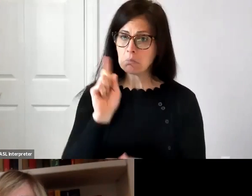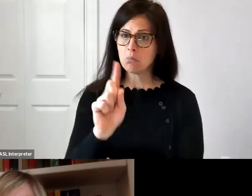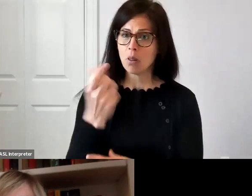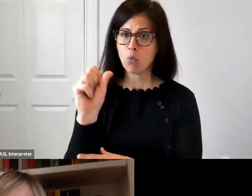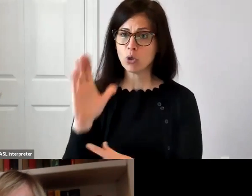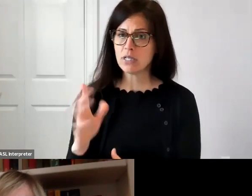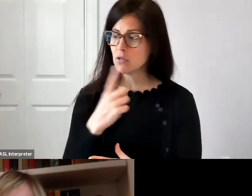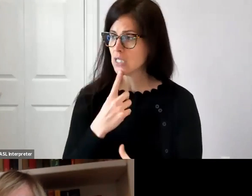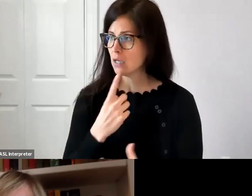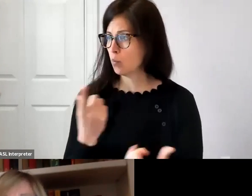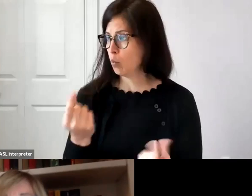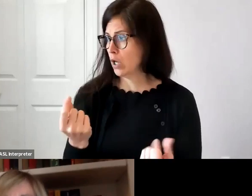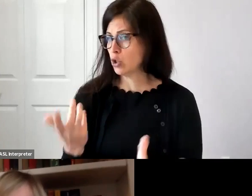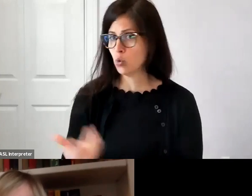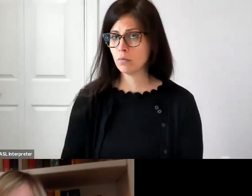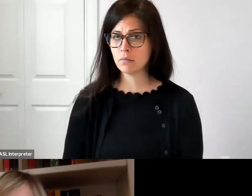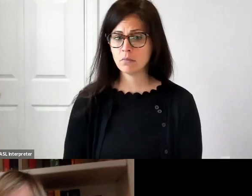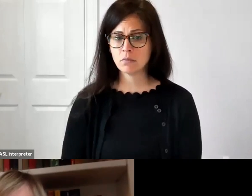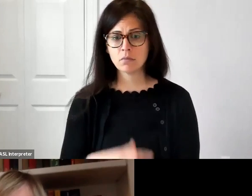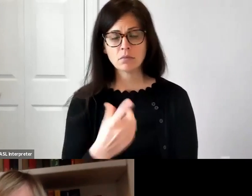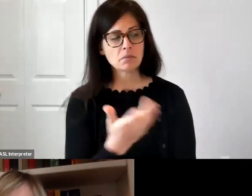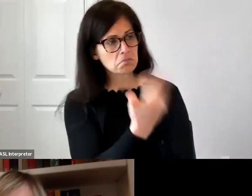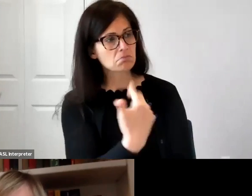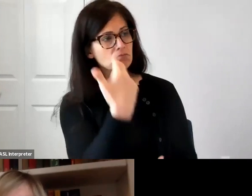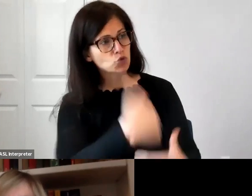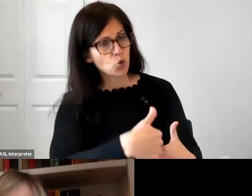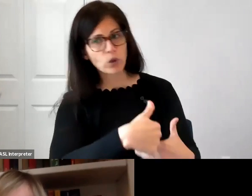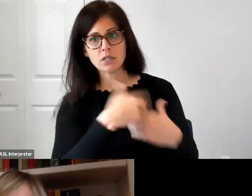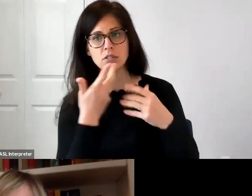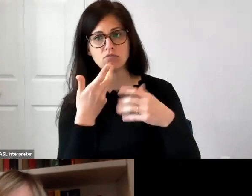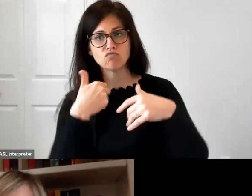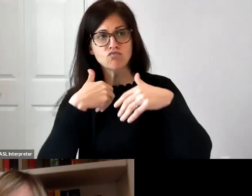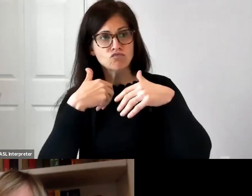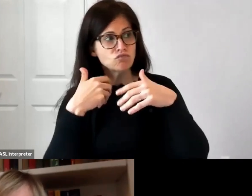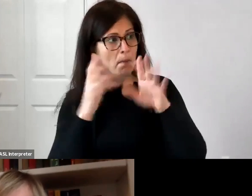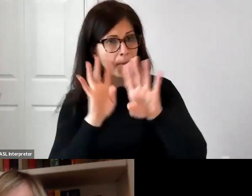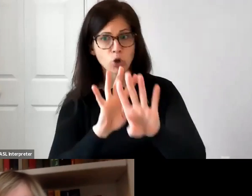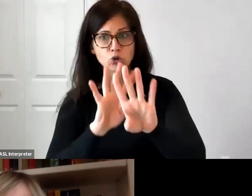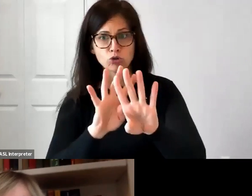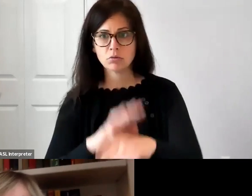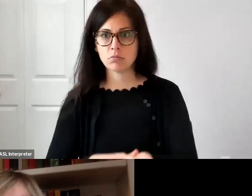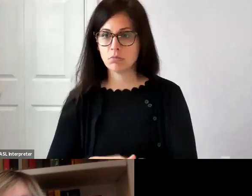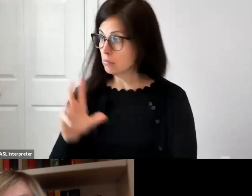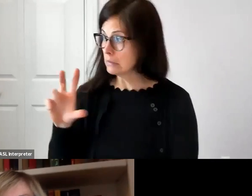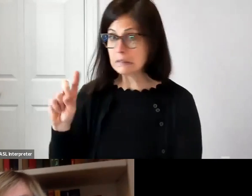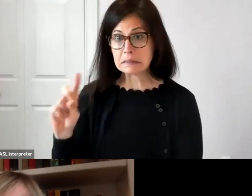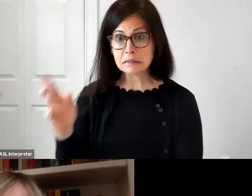And they said, "March with us." and he did. And I think that's one of the things